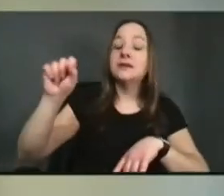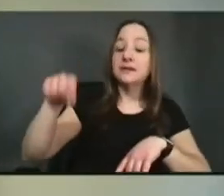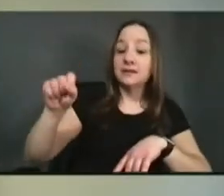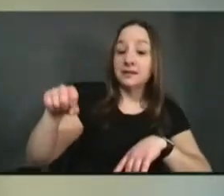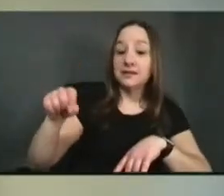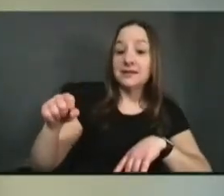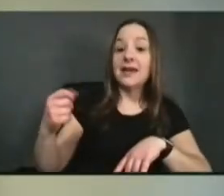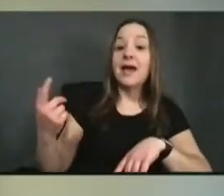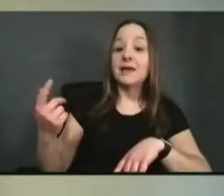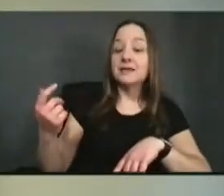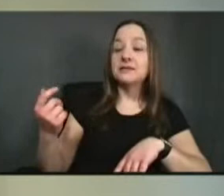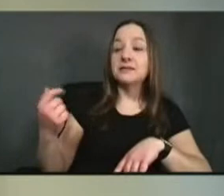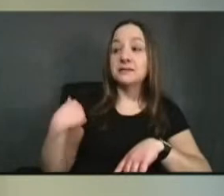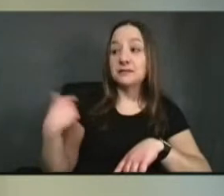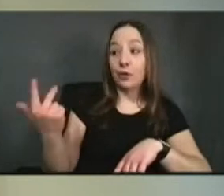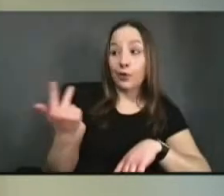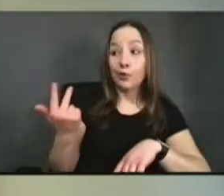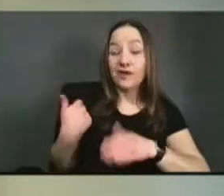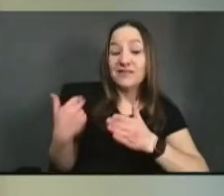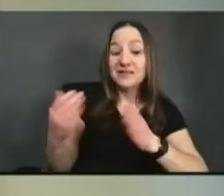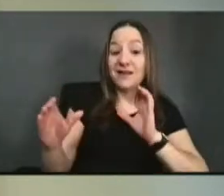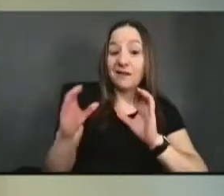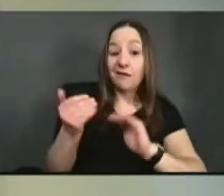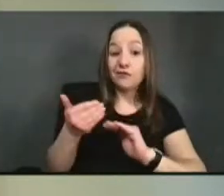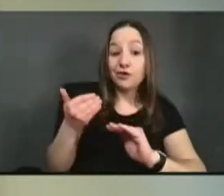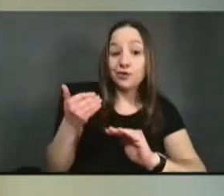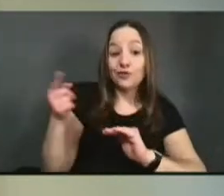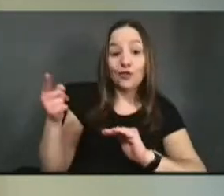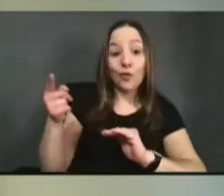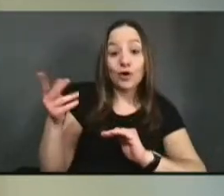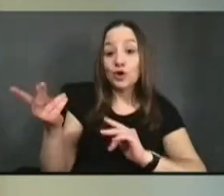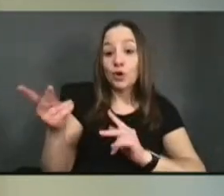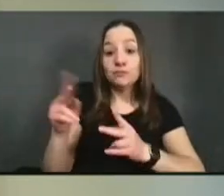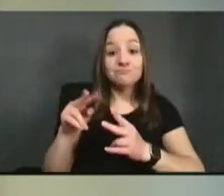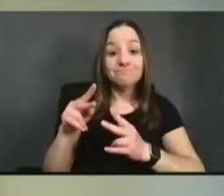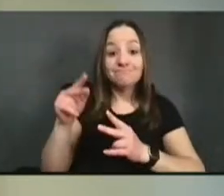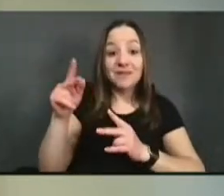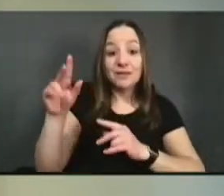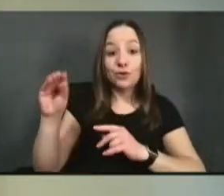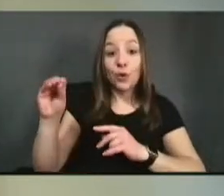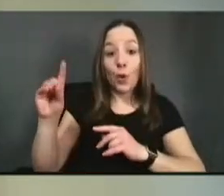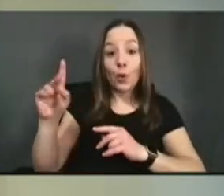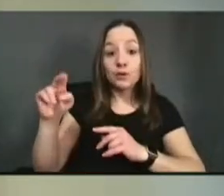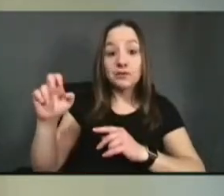Yes Mr Hodges and Mr O Donnell. We had a conversation about this